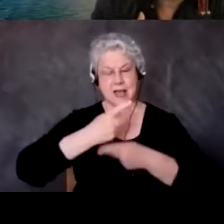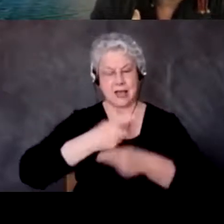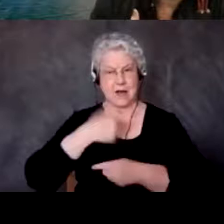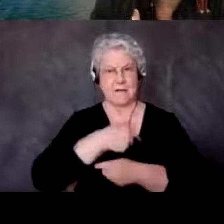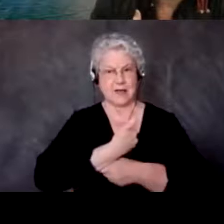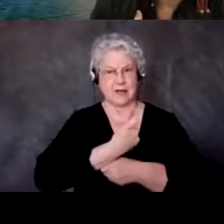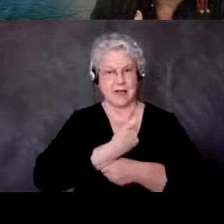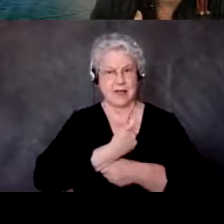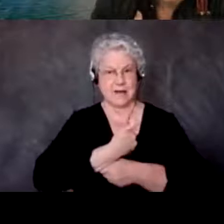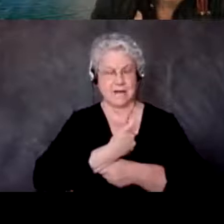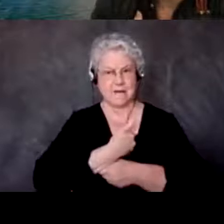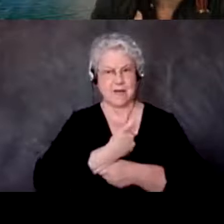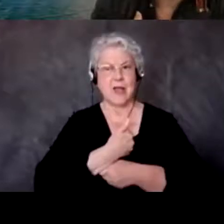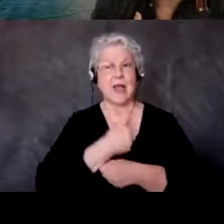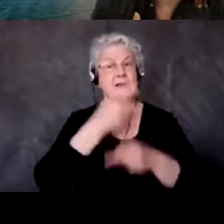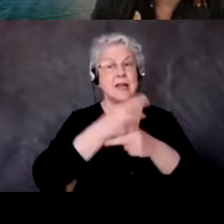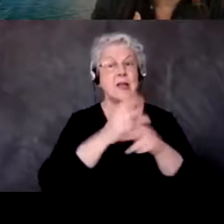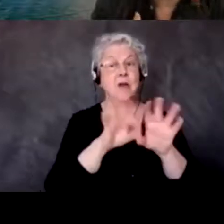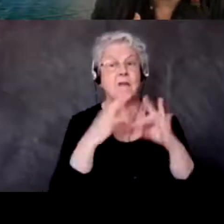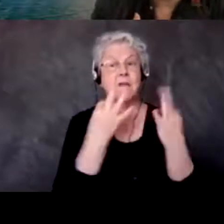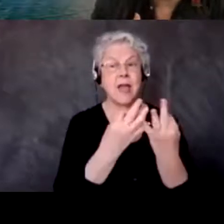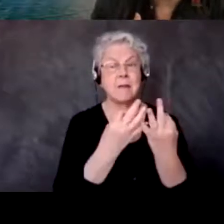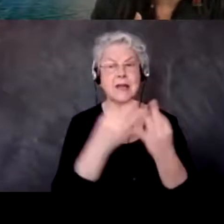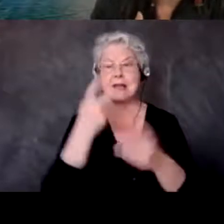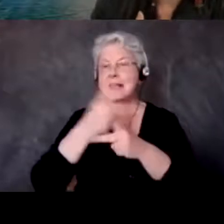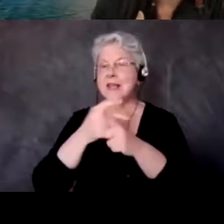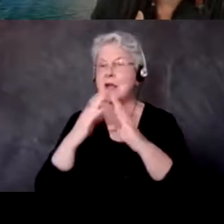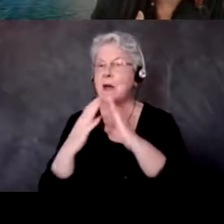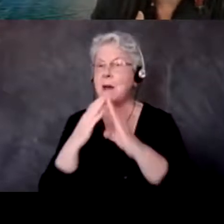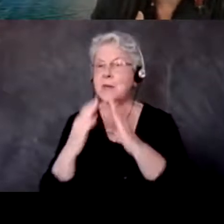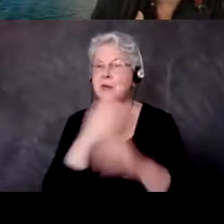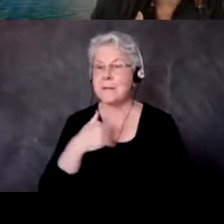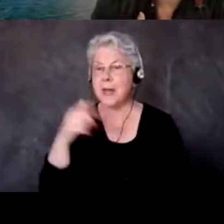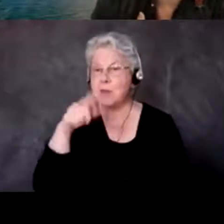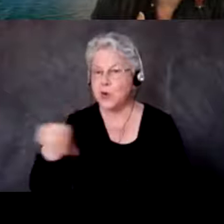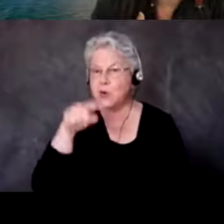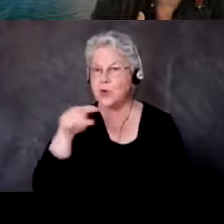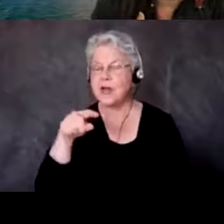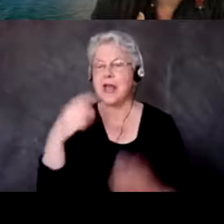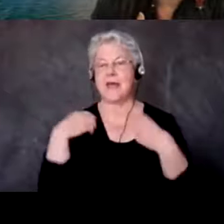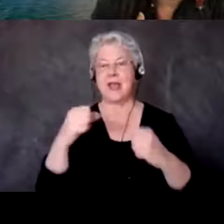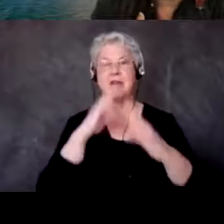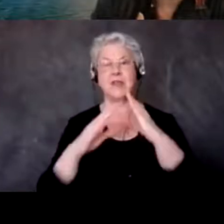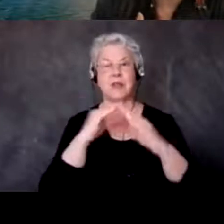We need to look after our families. We need to look after our community members. We need to look after the health of our community, because if we don't have our health,